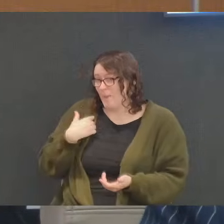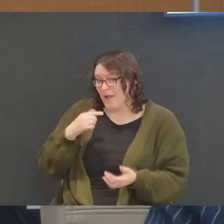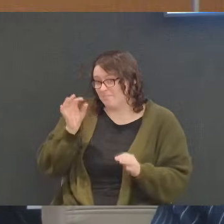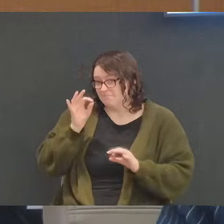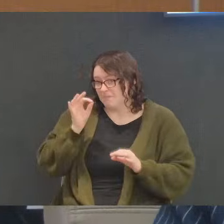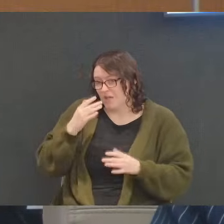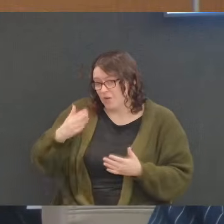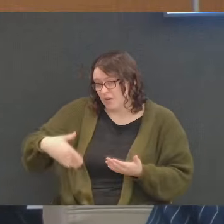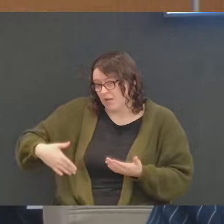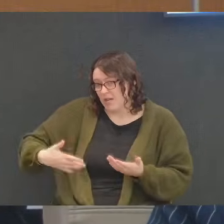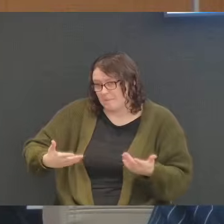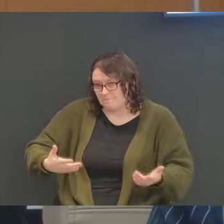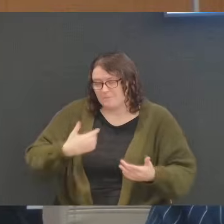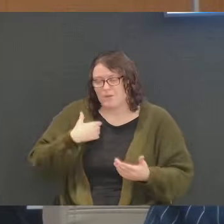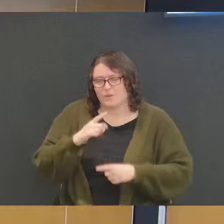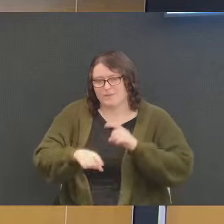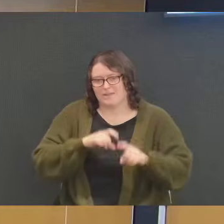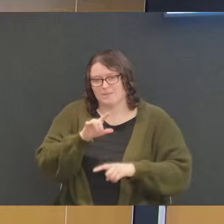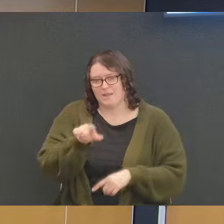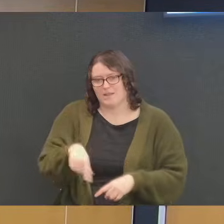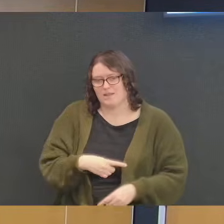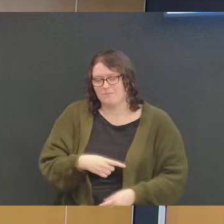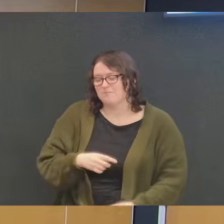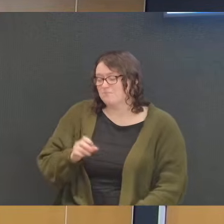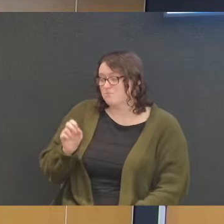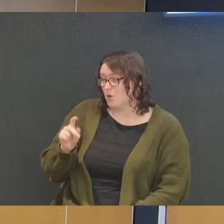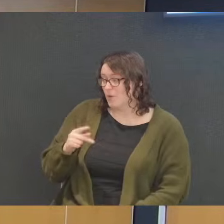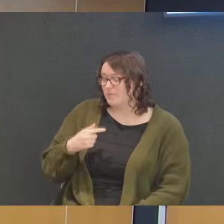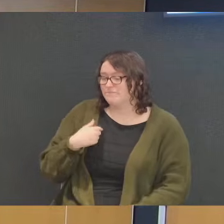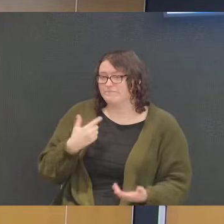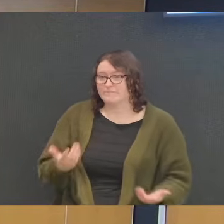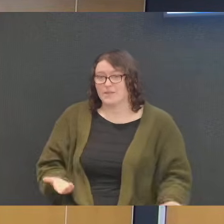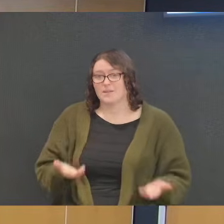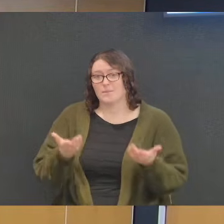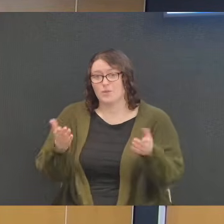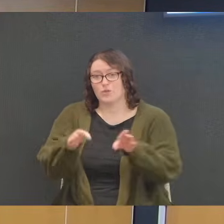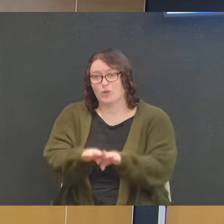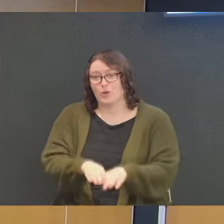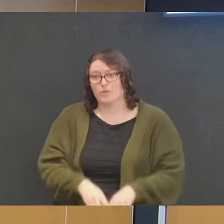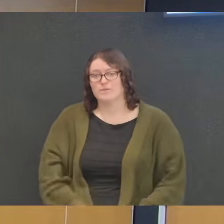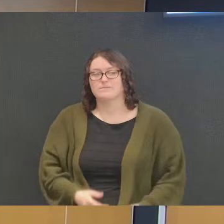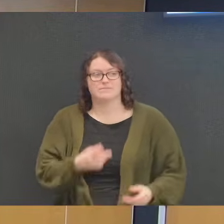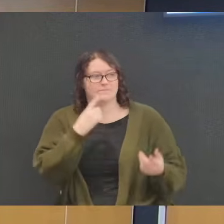so that's what I was asking. Okay. Thank you. I'd like to make a motion to adjourn. Second.